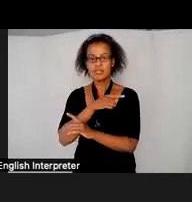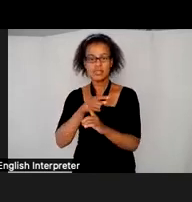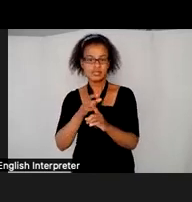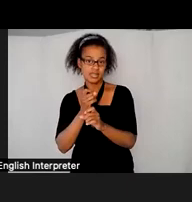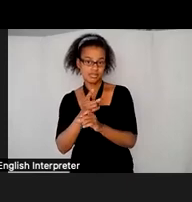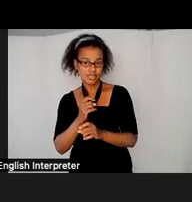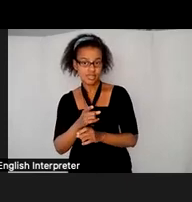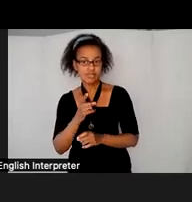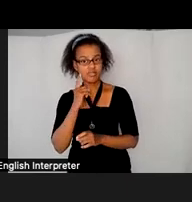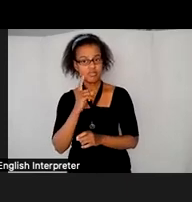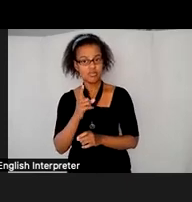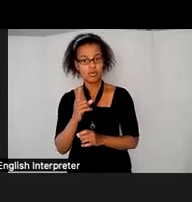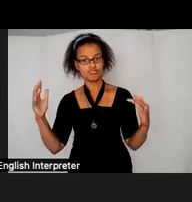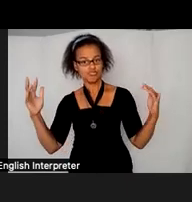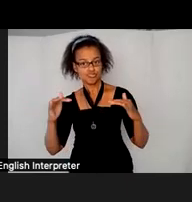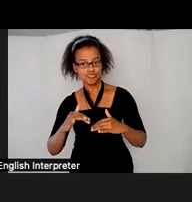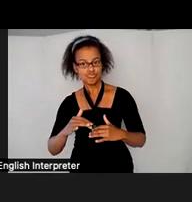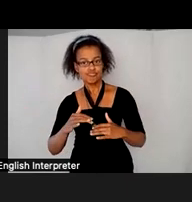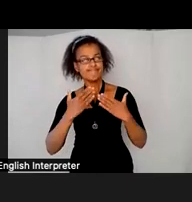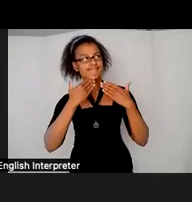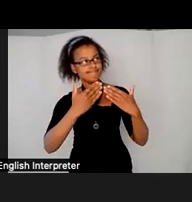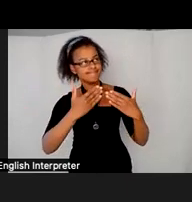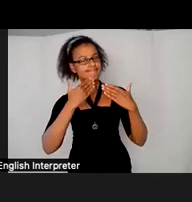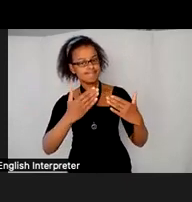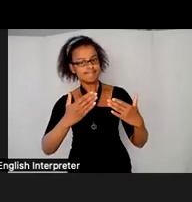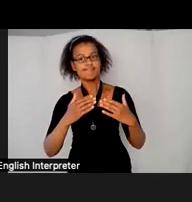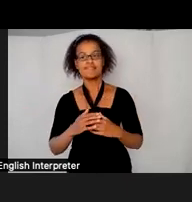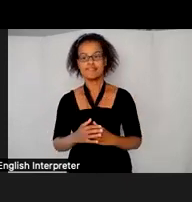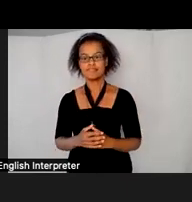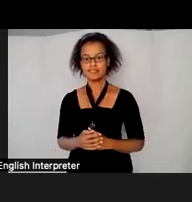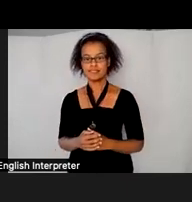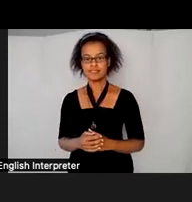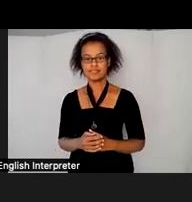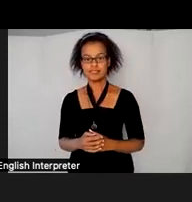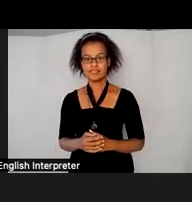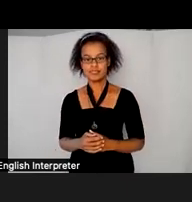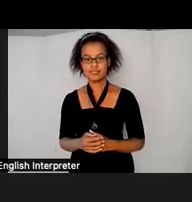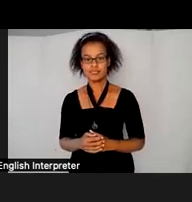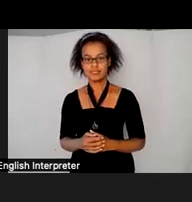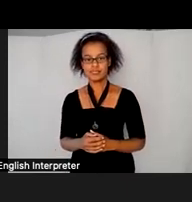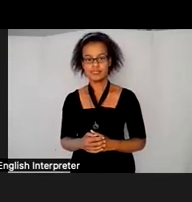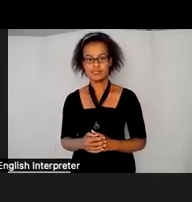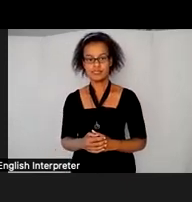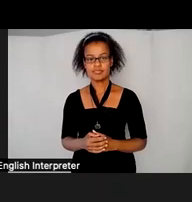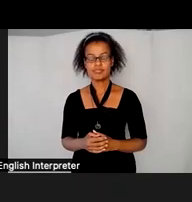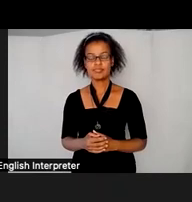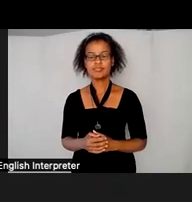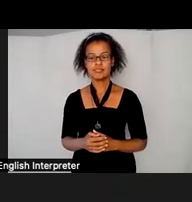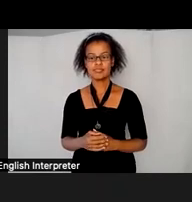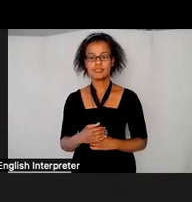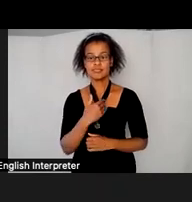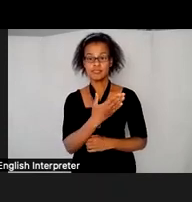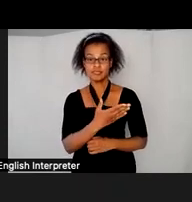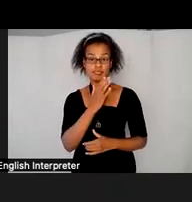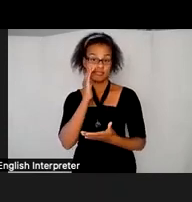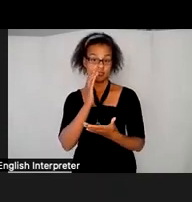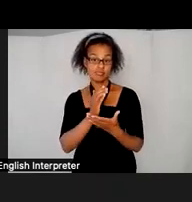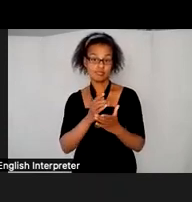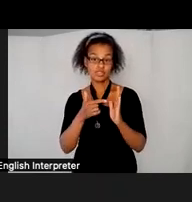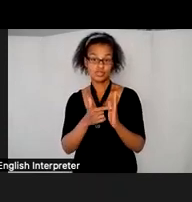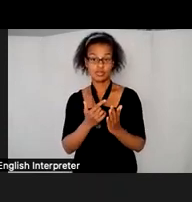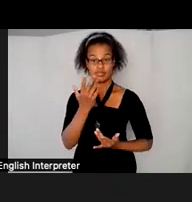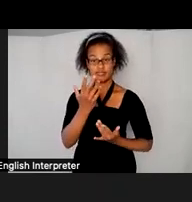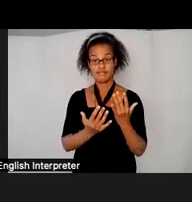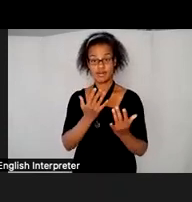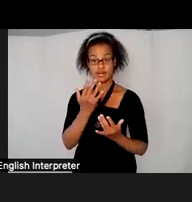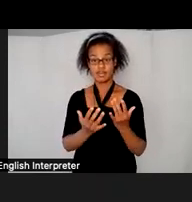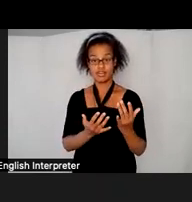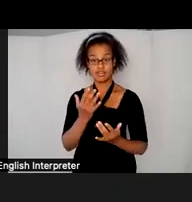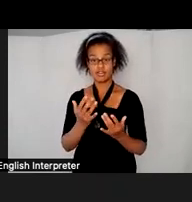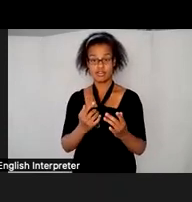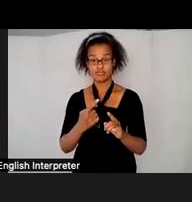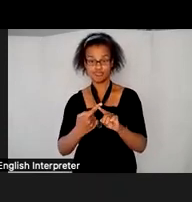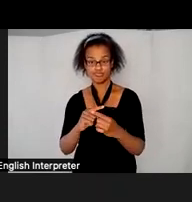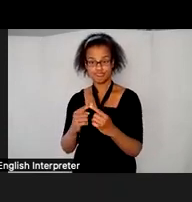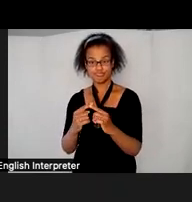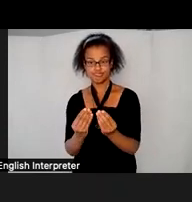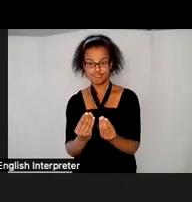We also have a firepit that we use year round at the farm.